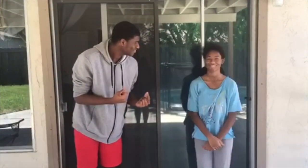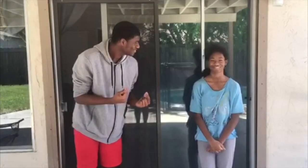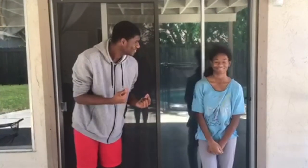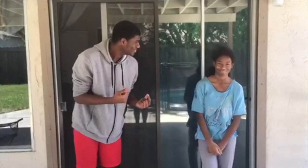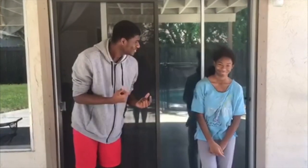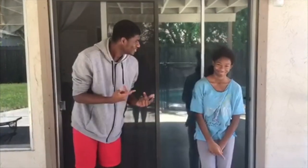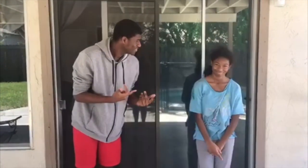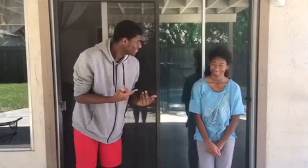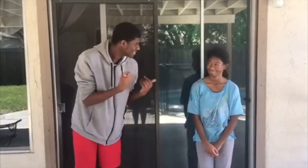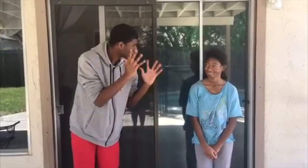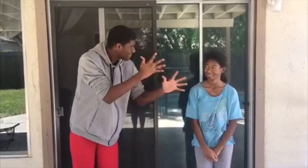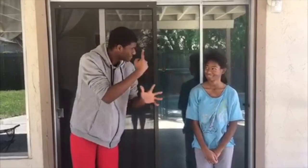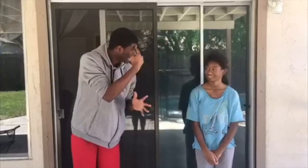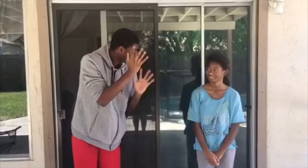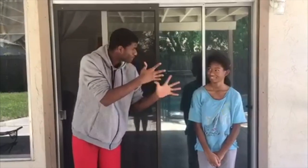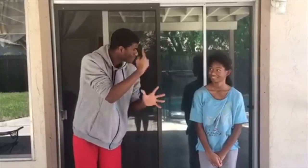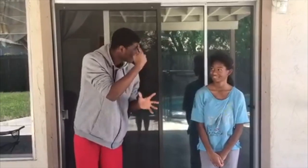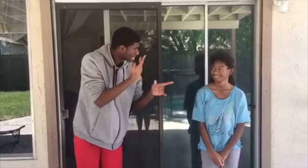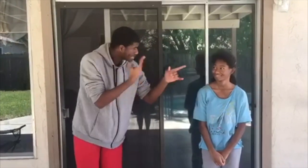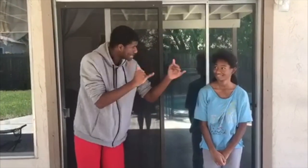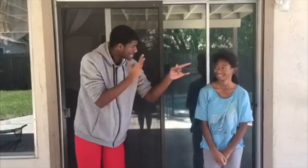What you’re doing? You’re leaving it on your forehead? I still see it.